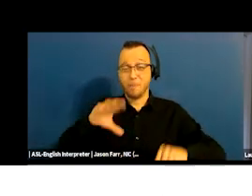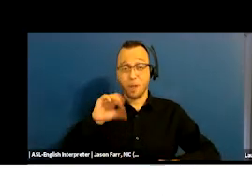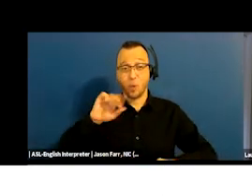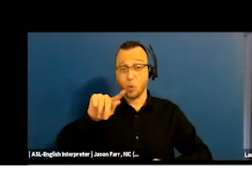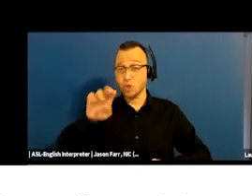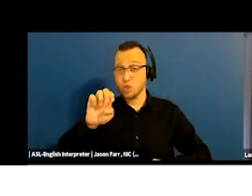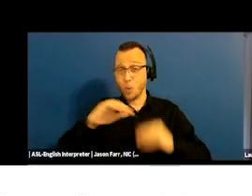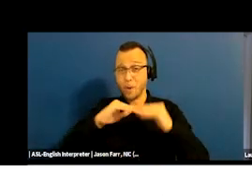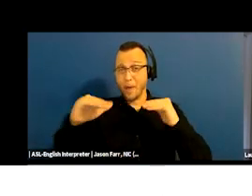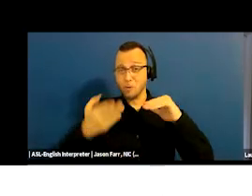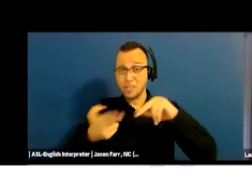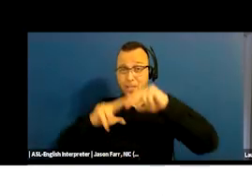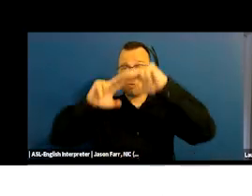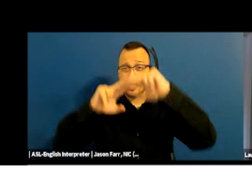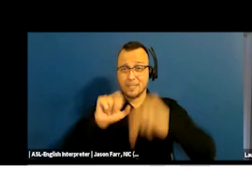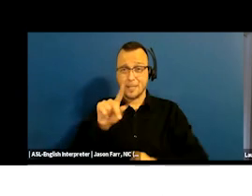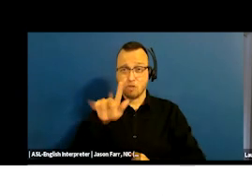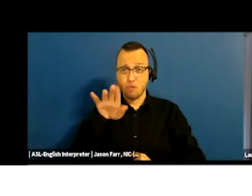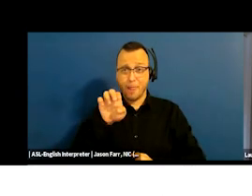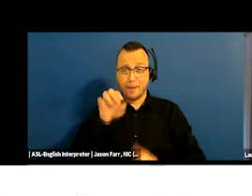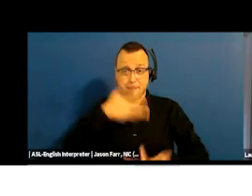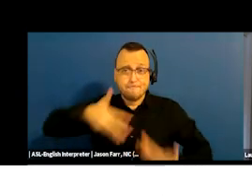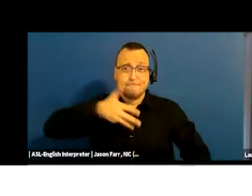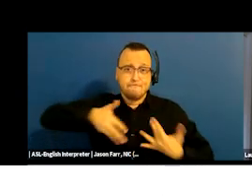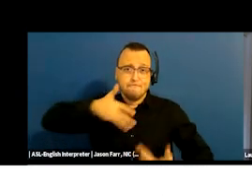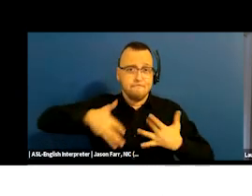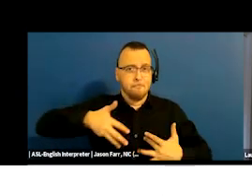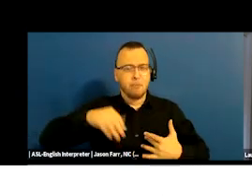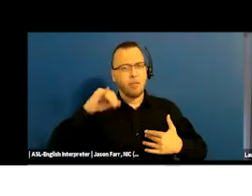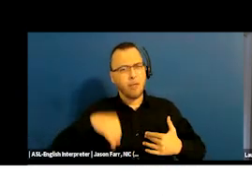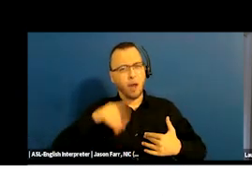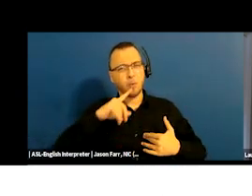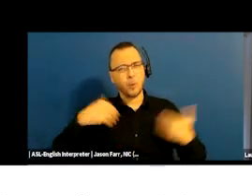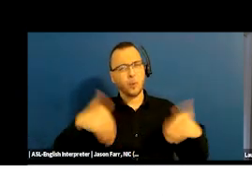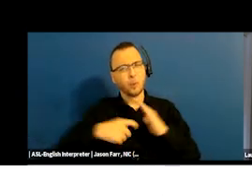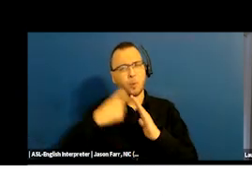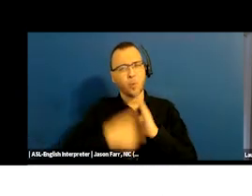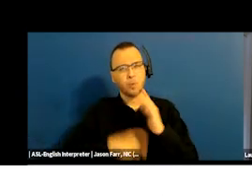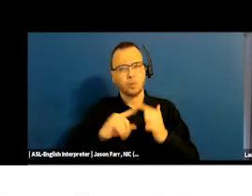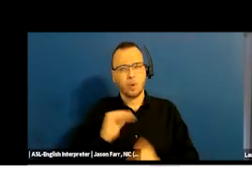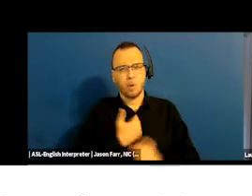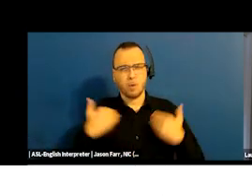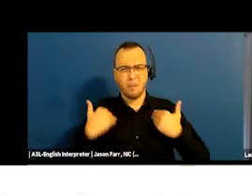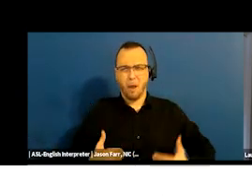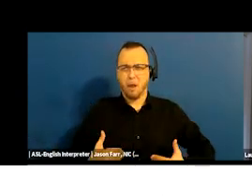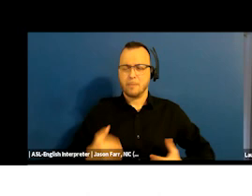In the moment, when we're in an escalated event, especially if you're the one sort of directly involved, whether we like it or not,